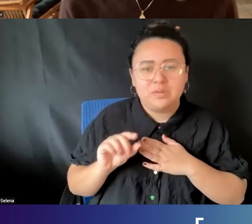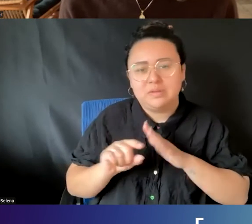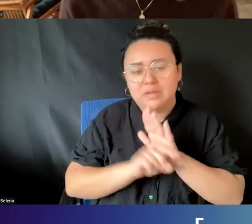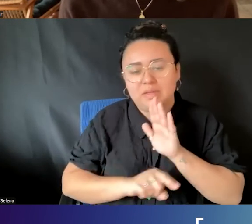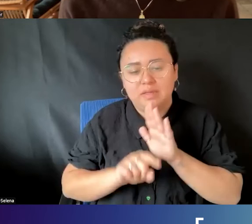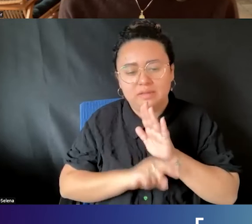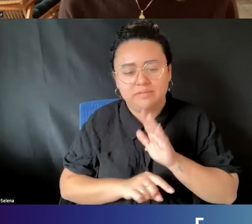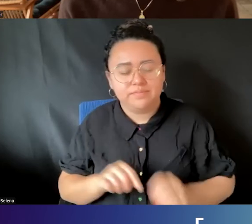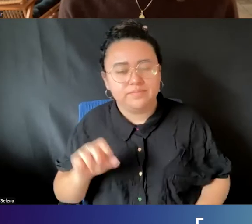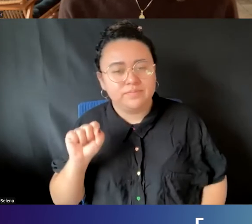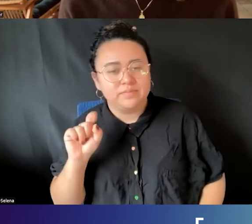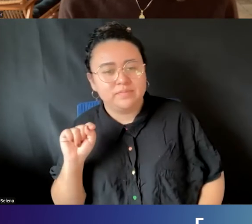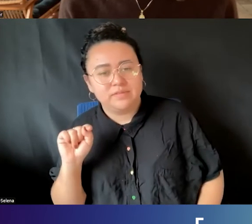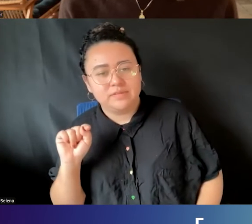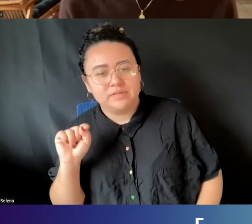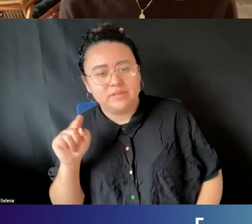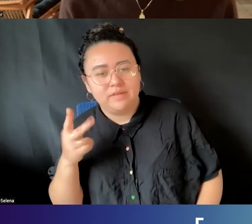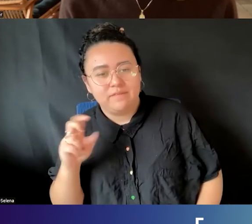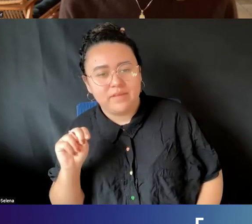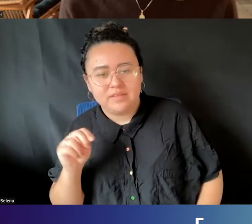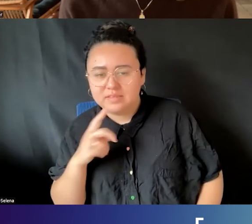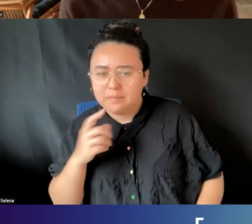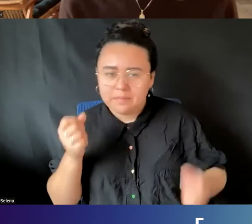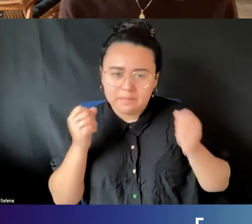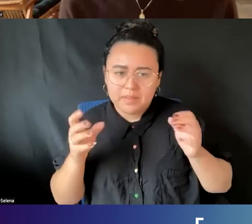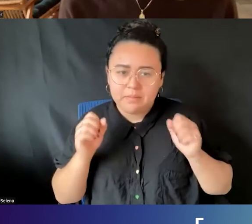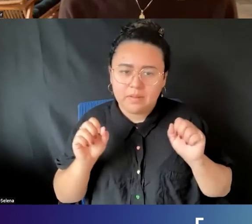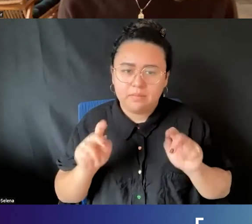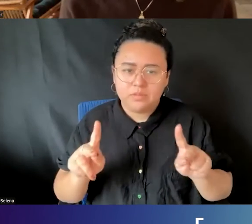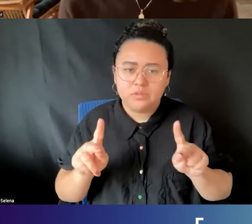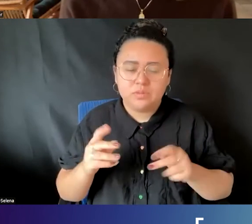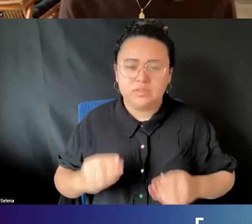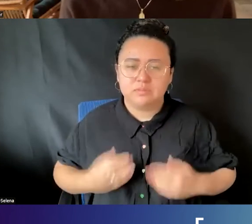to also kind of inspire those that you're sitting across the table from that